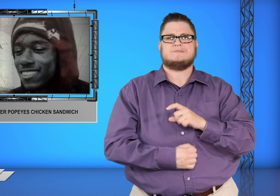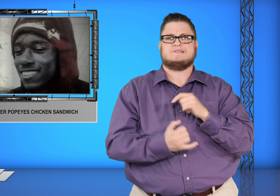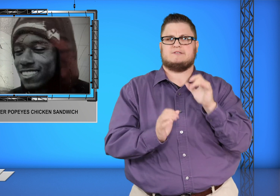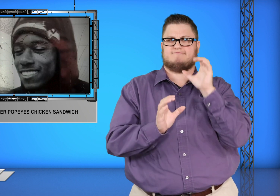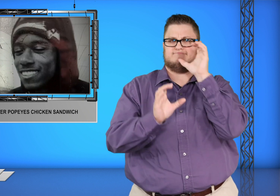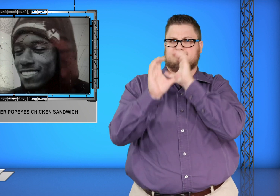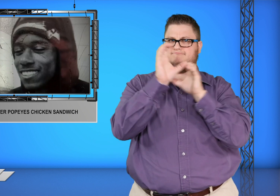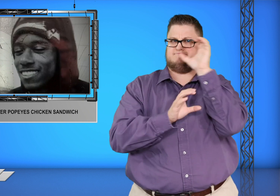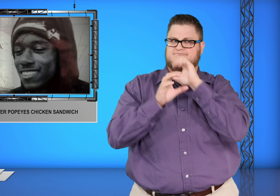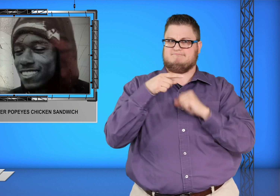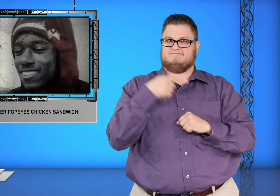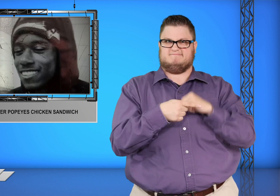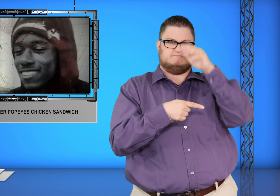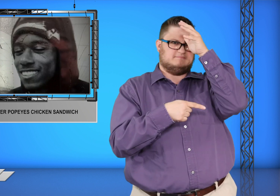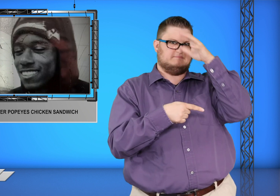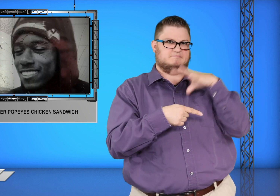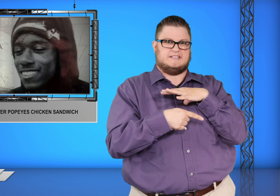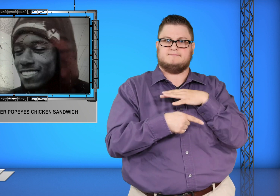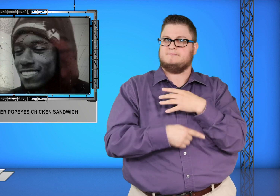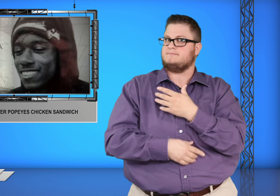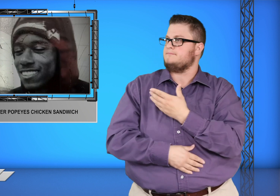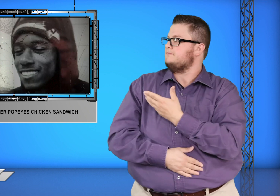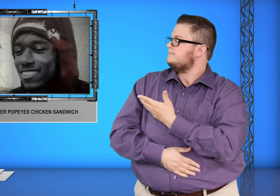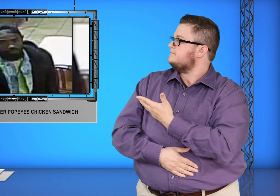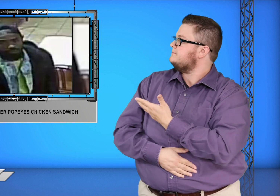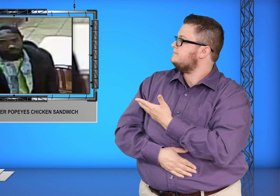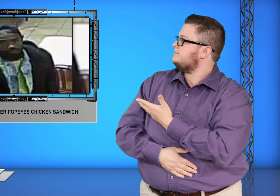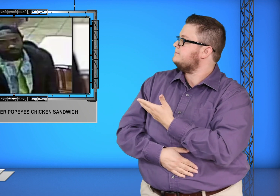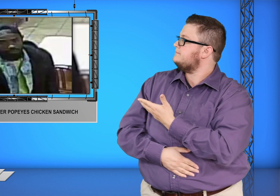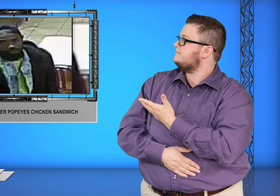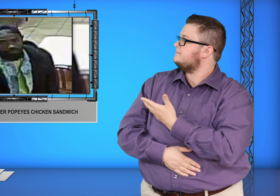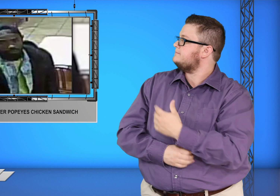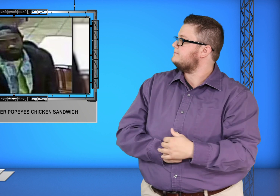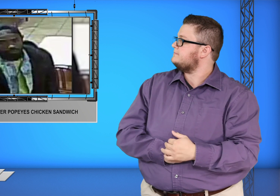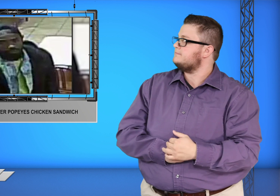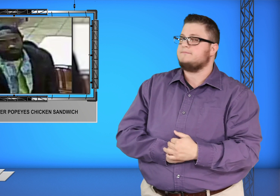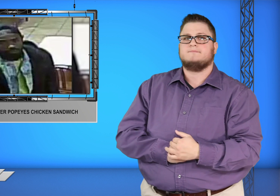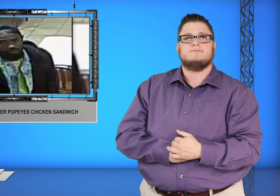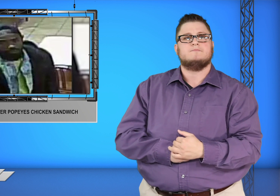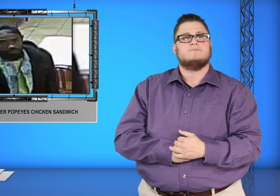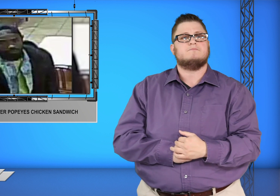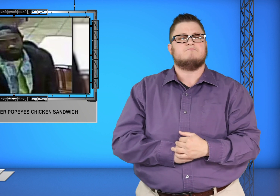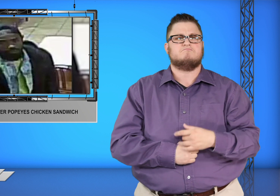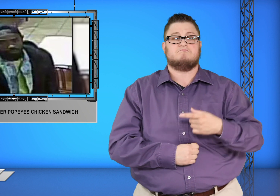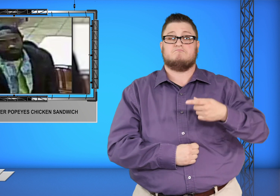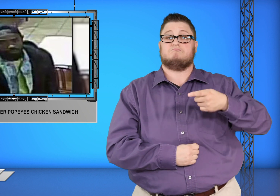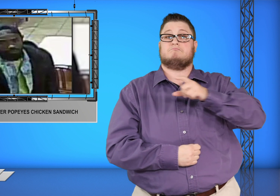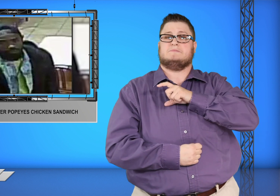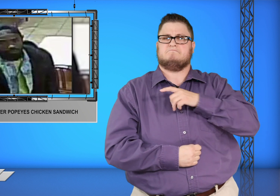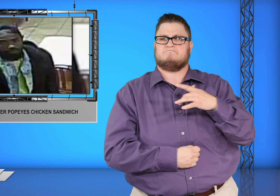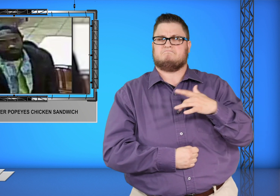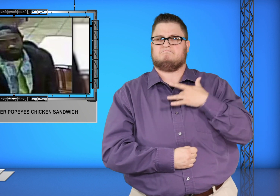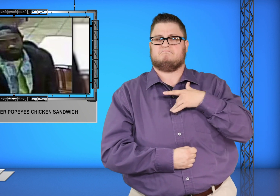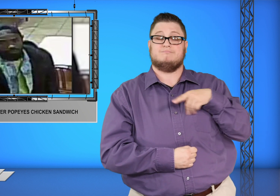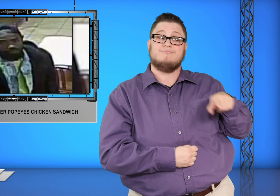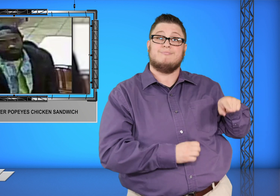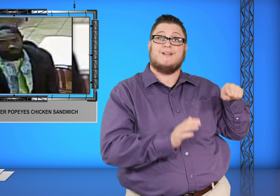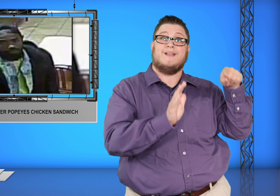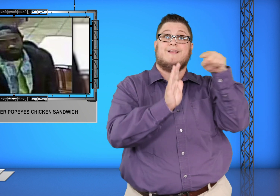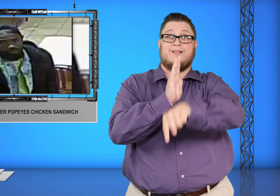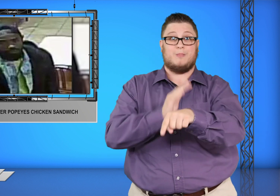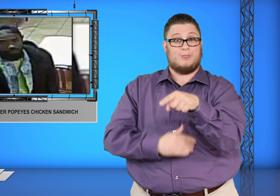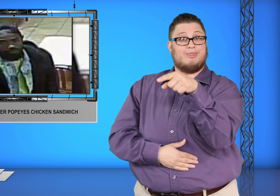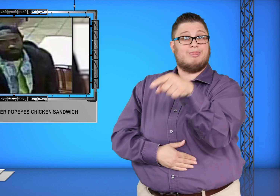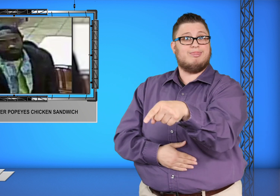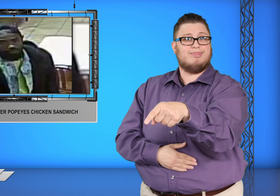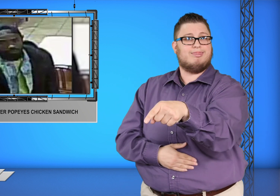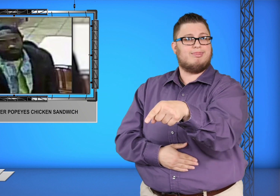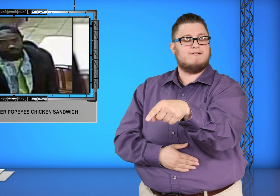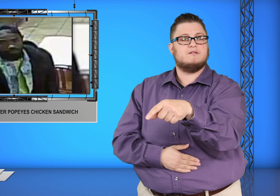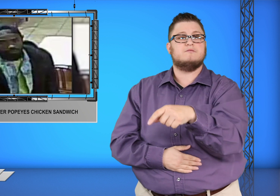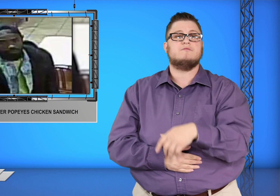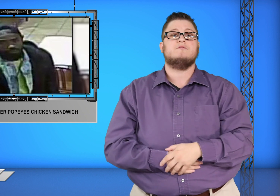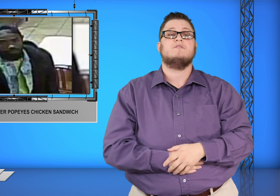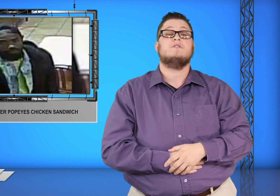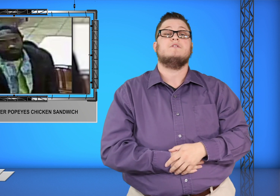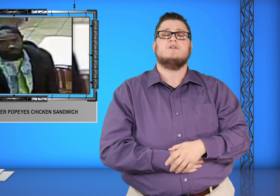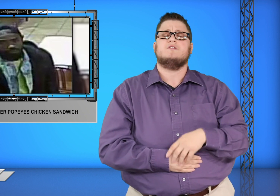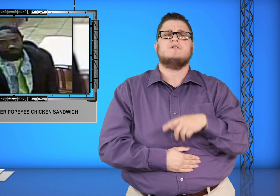Police are now searching for this man who they believe killed Davis.